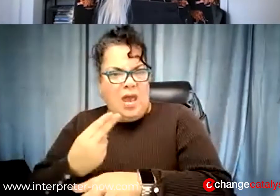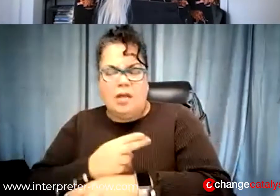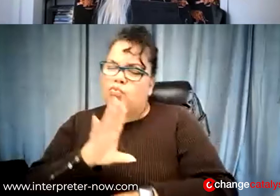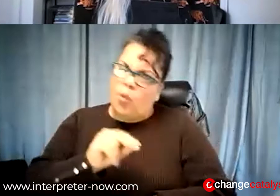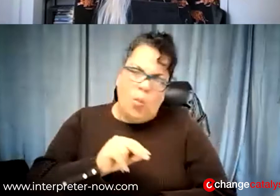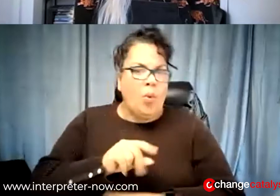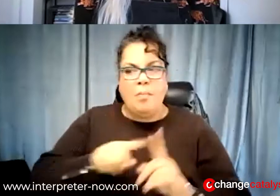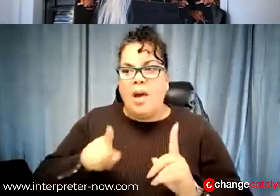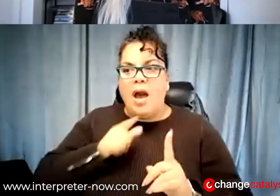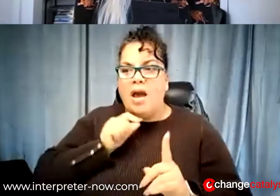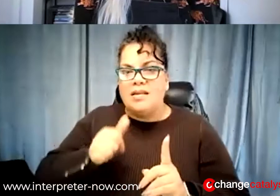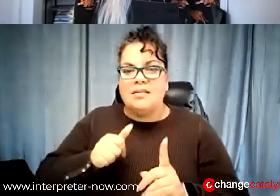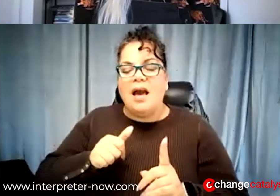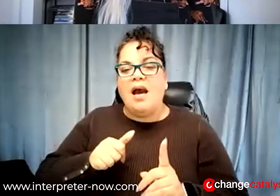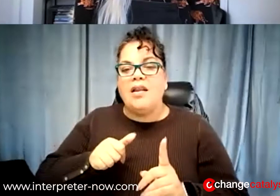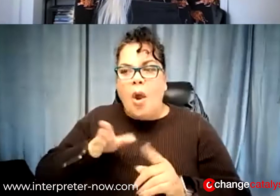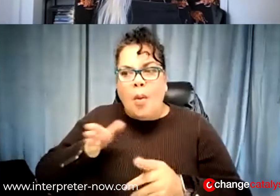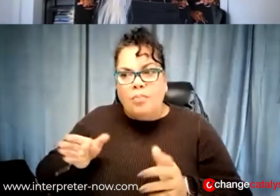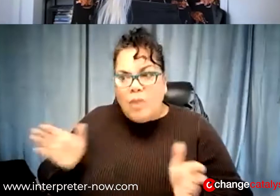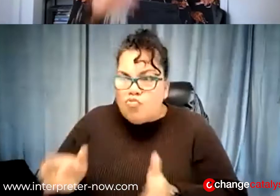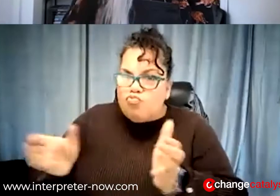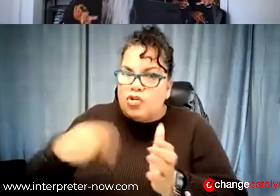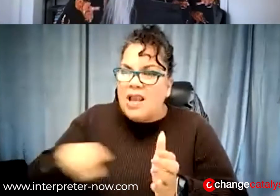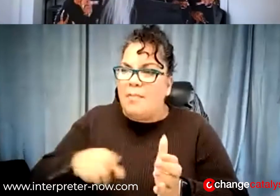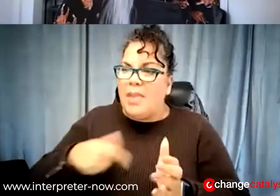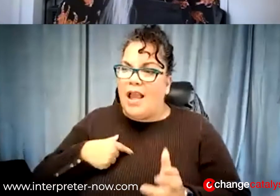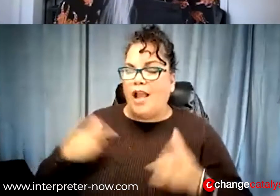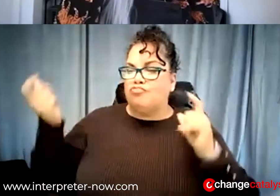that you're pushing people through, it's also just like, not being arrogant enough to think